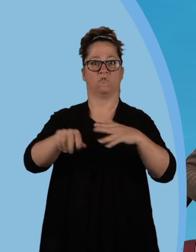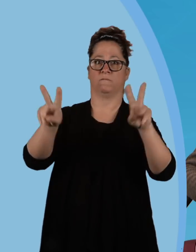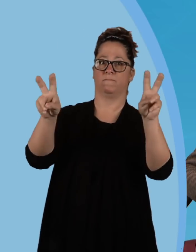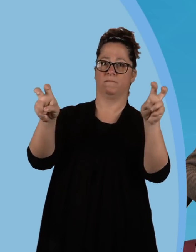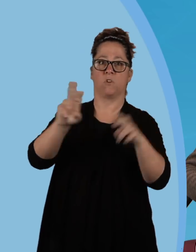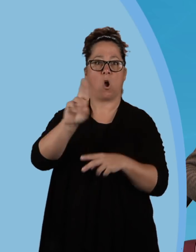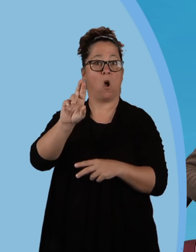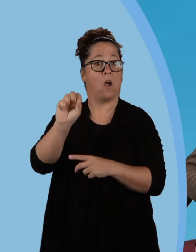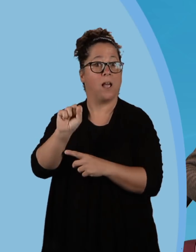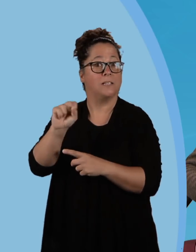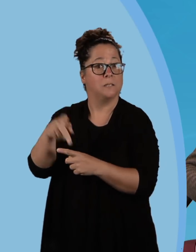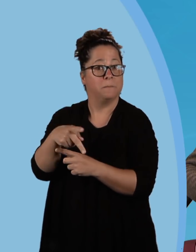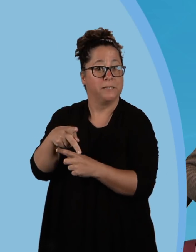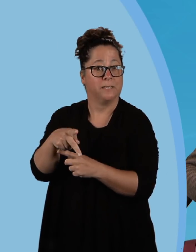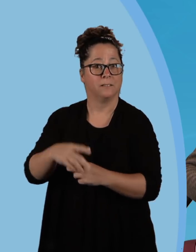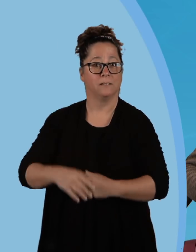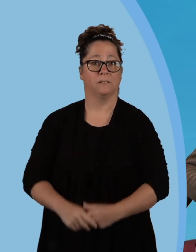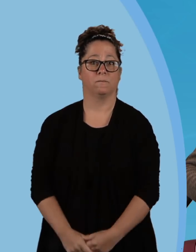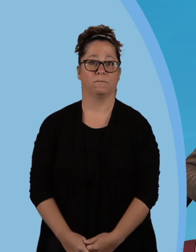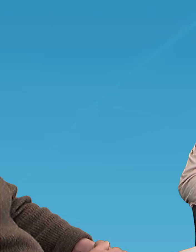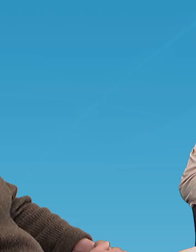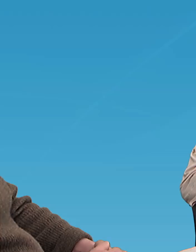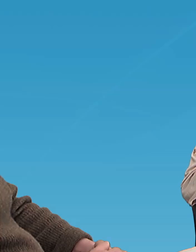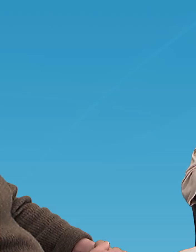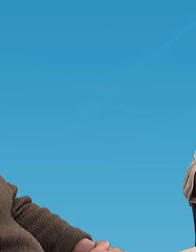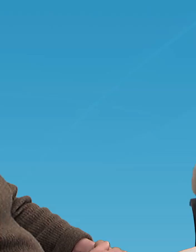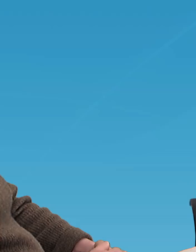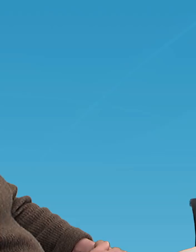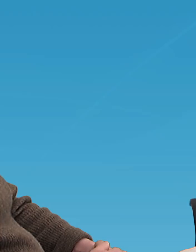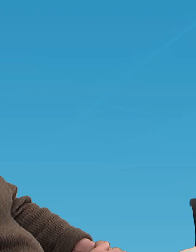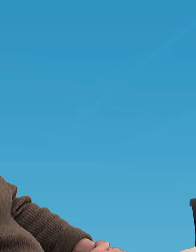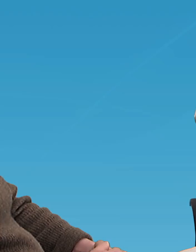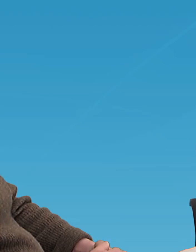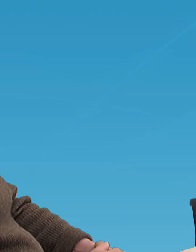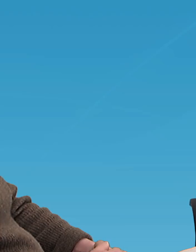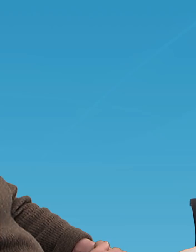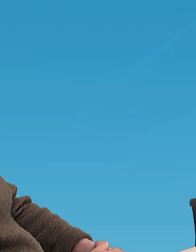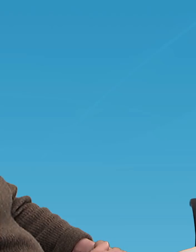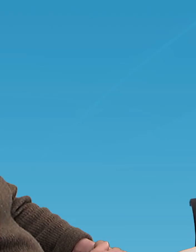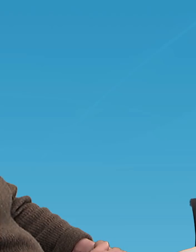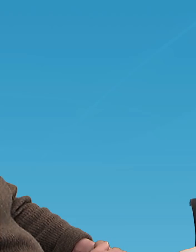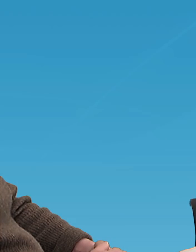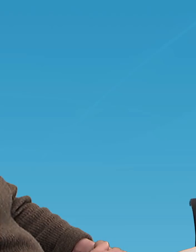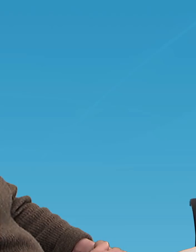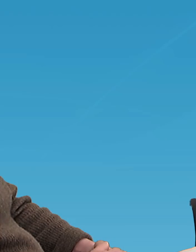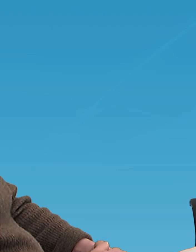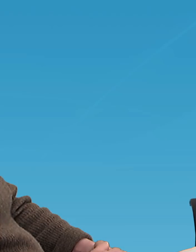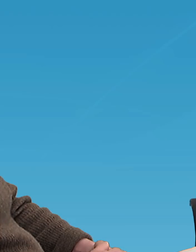under that header of related service provider. Who determines if an educational interpreter